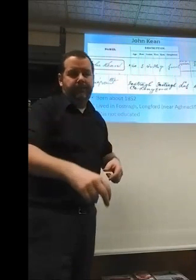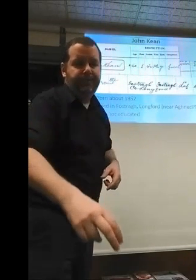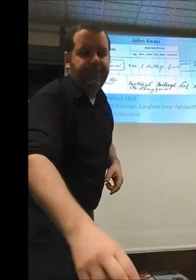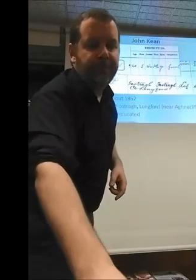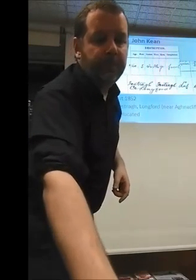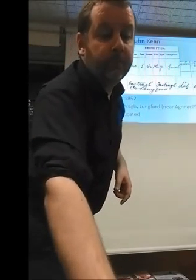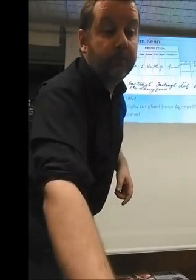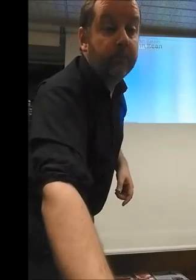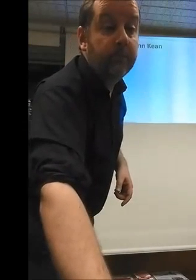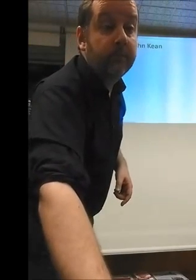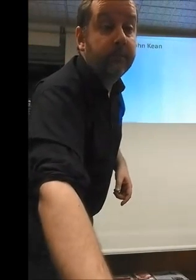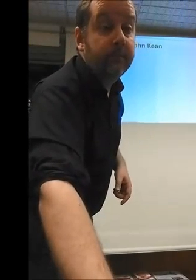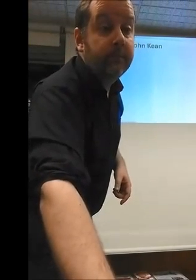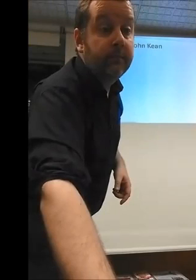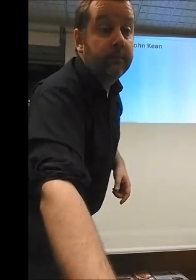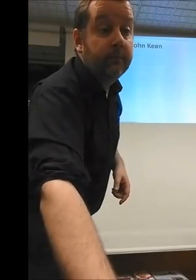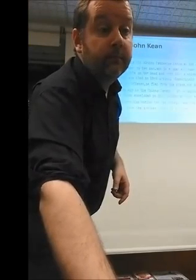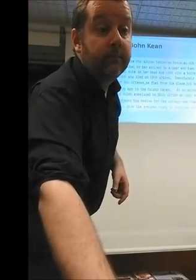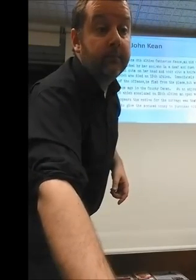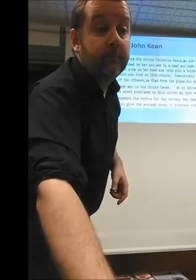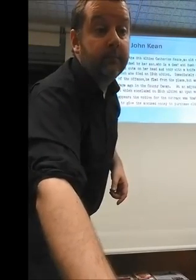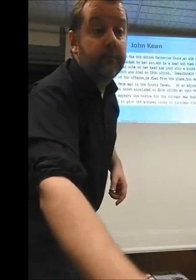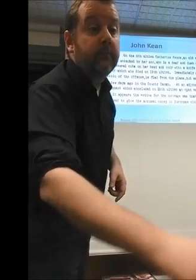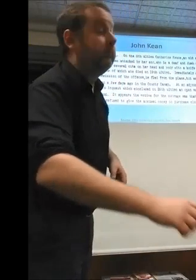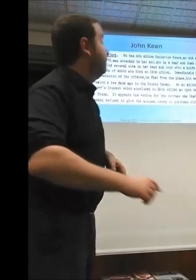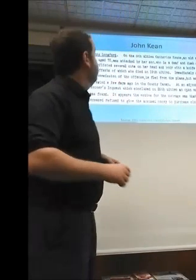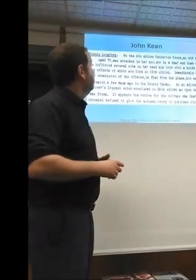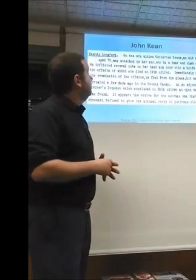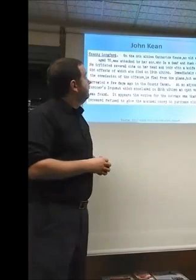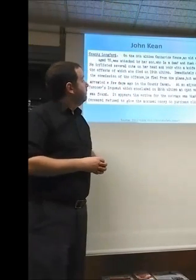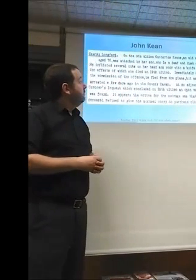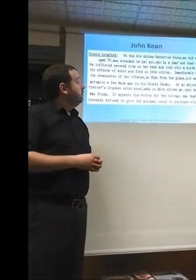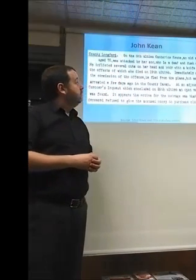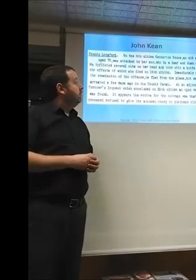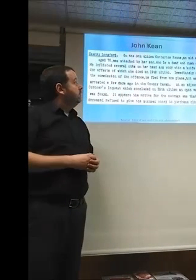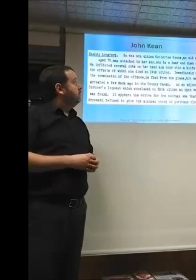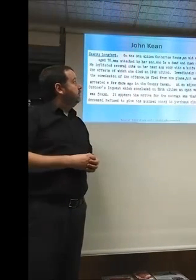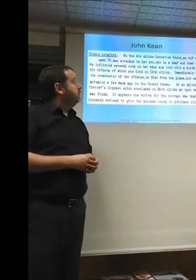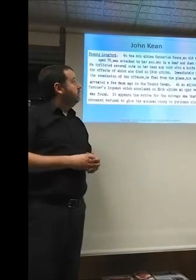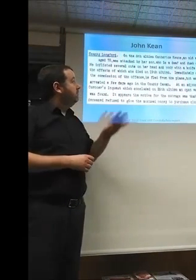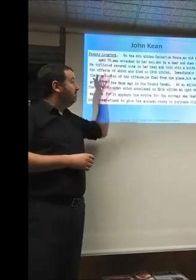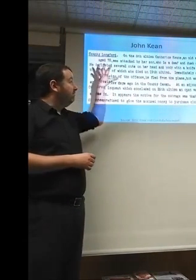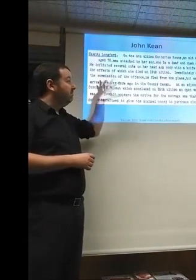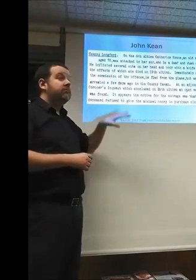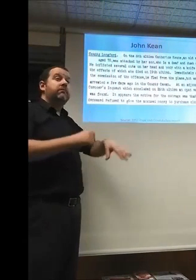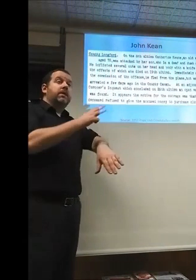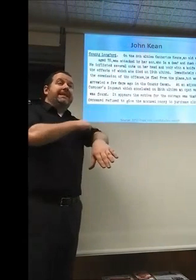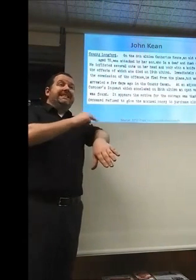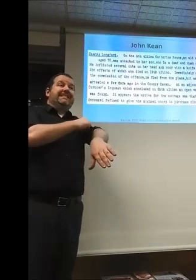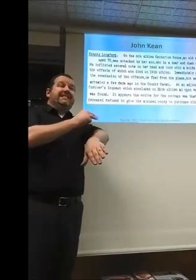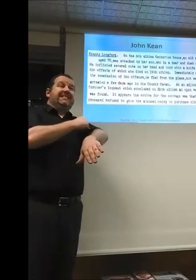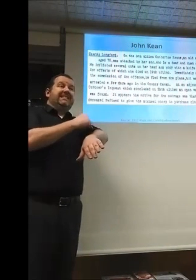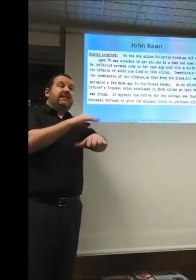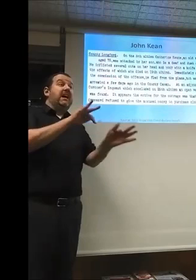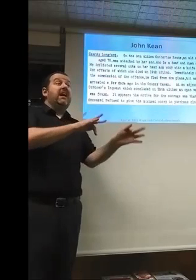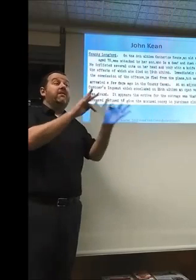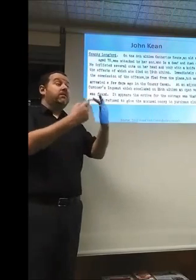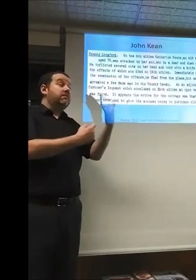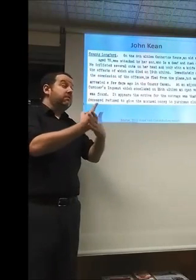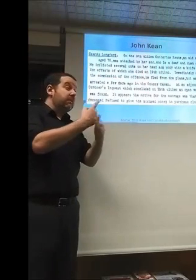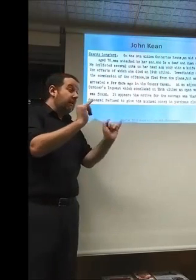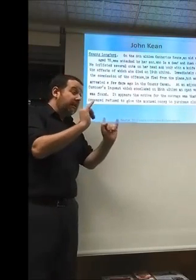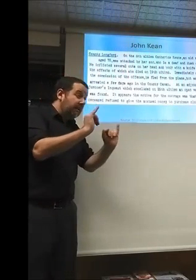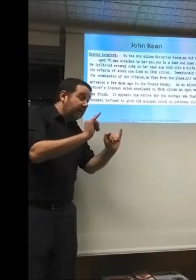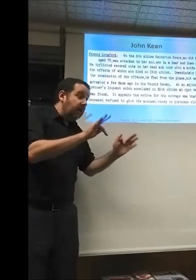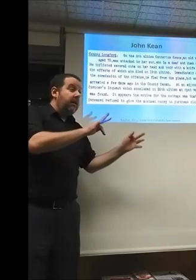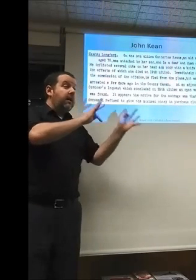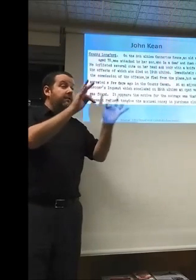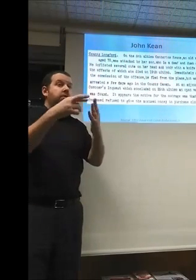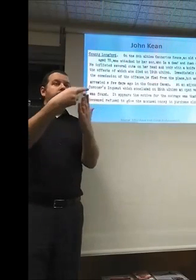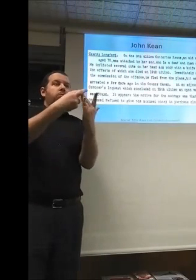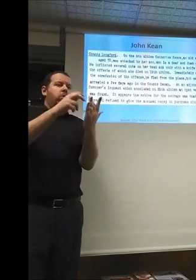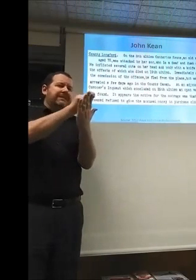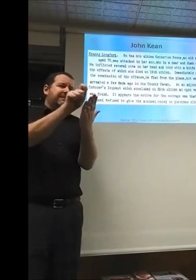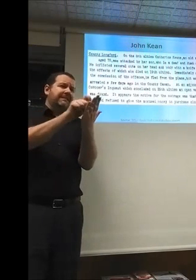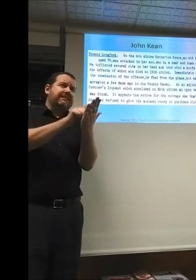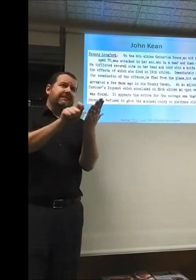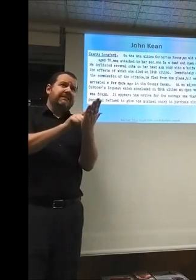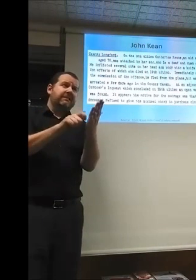court, so as you know in court you have to swear on an oath, you have to swear by god